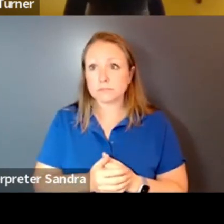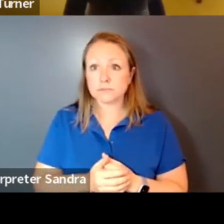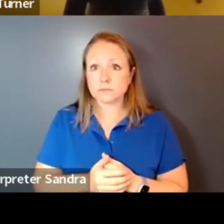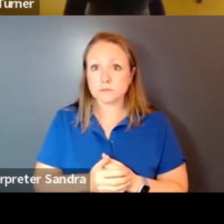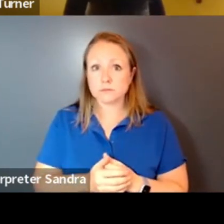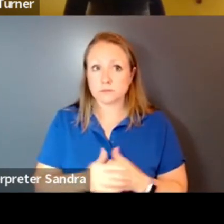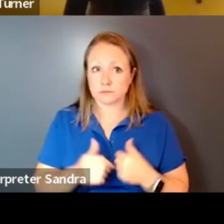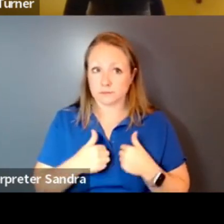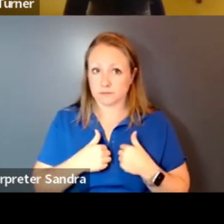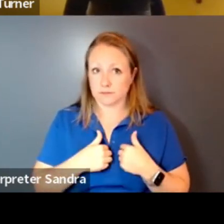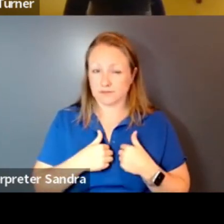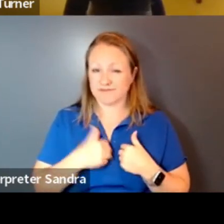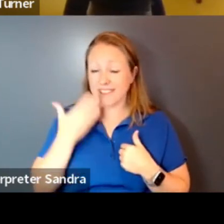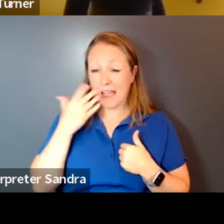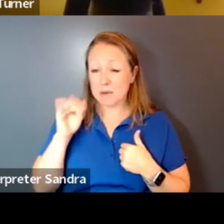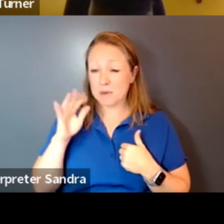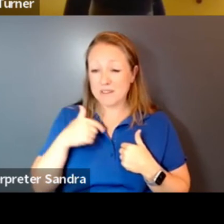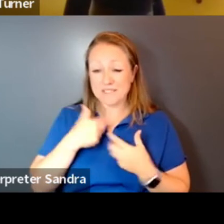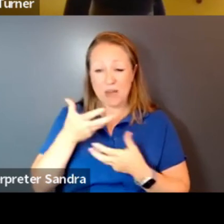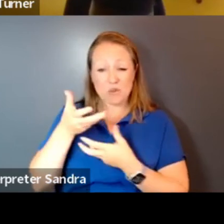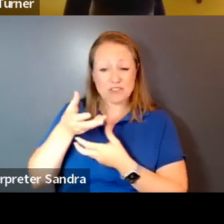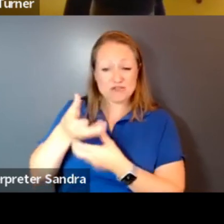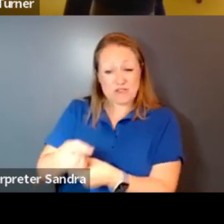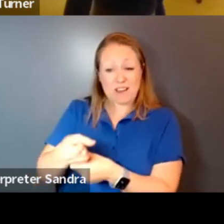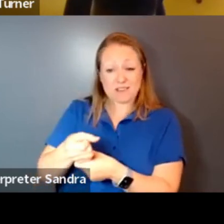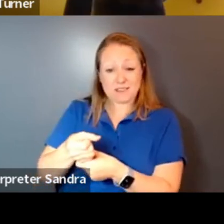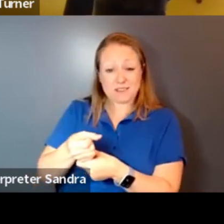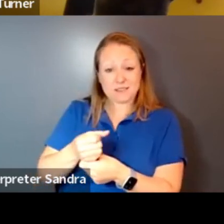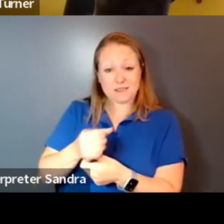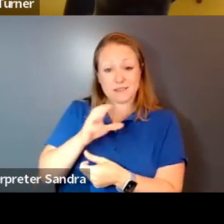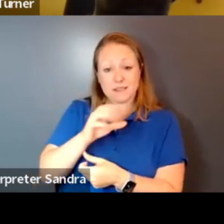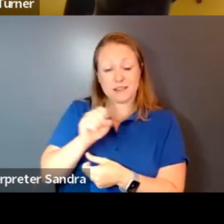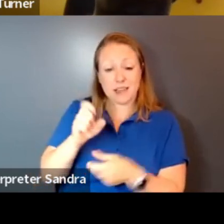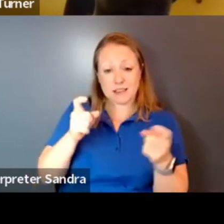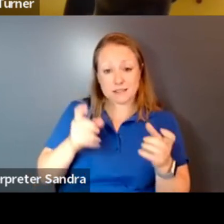know that I would trust a case manager that I knew had this